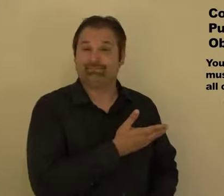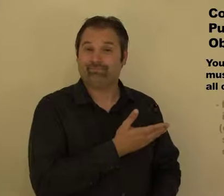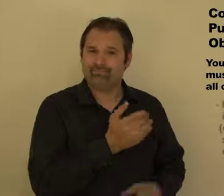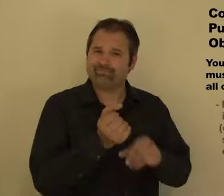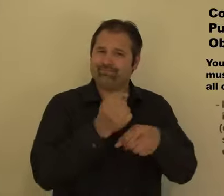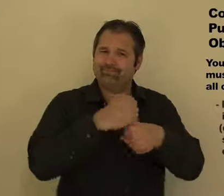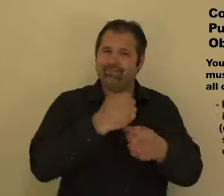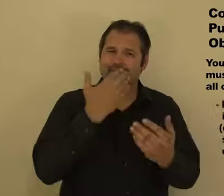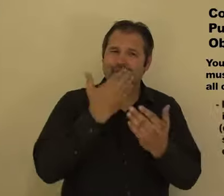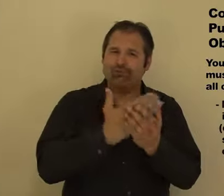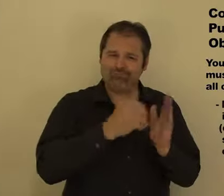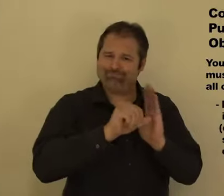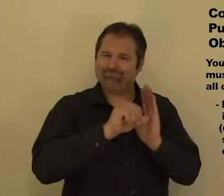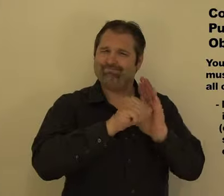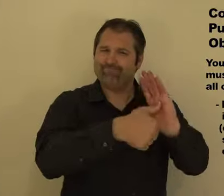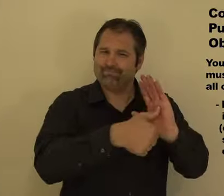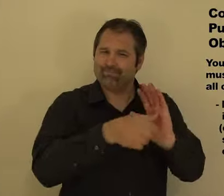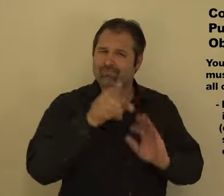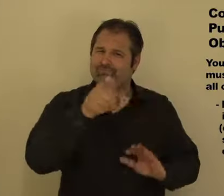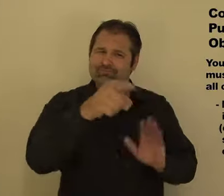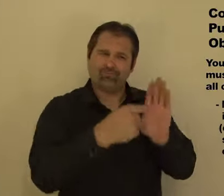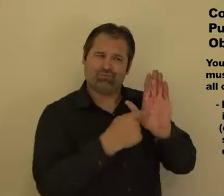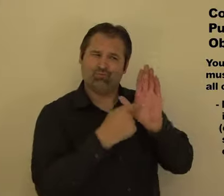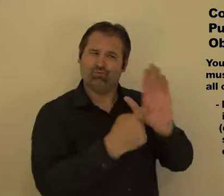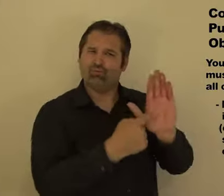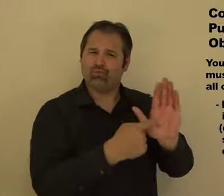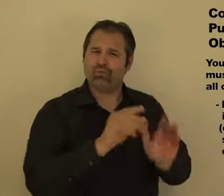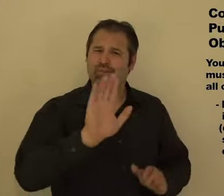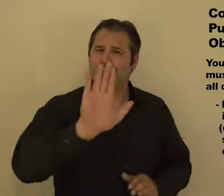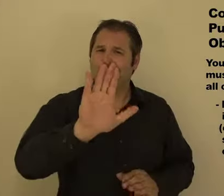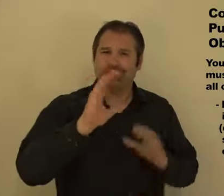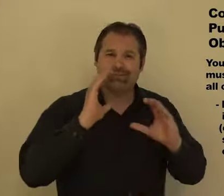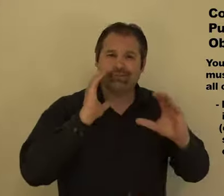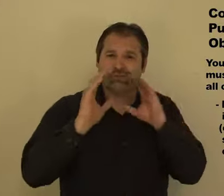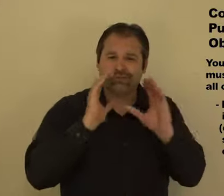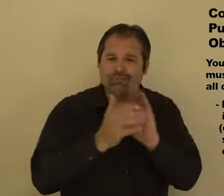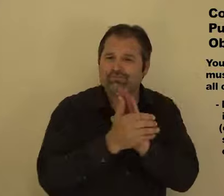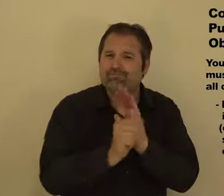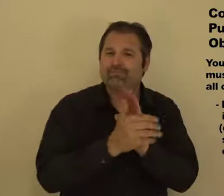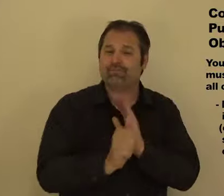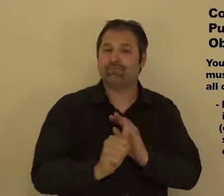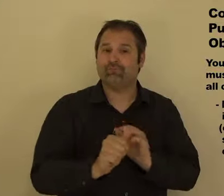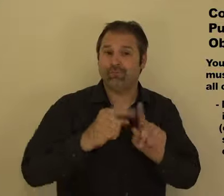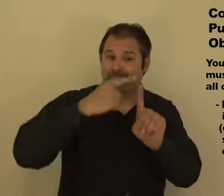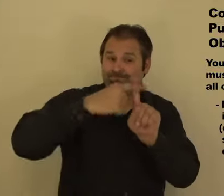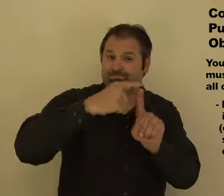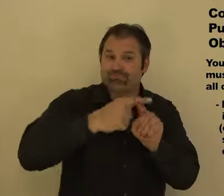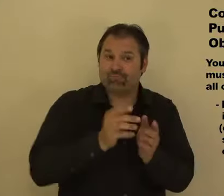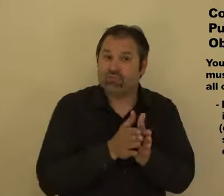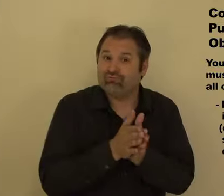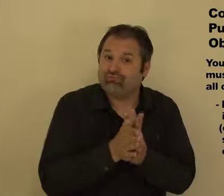enthusiasm, and confidence in the cover letter.